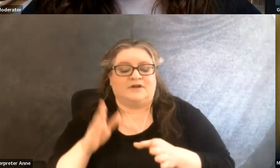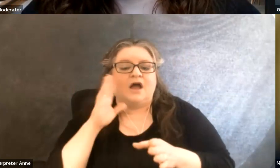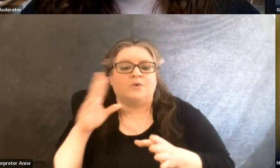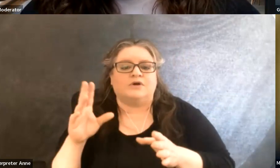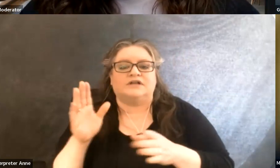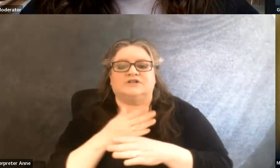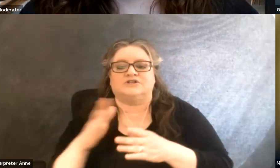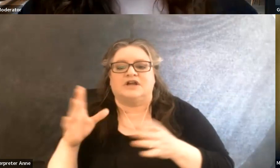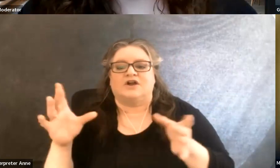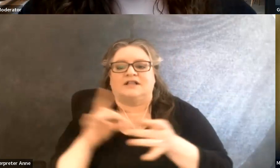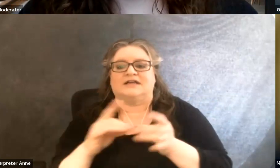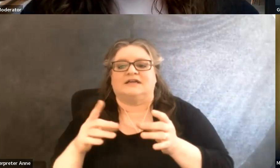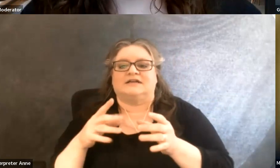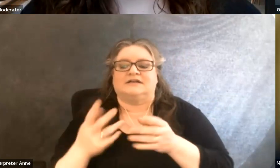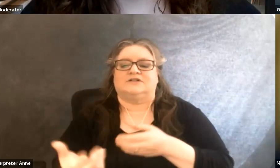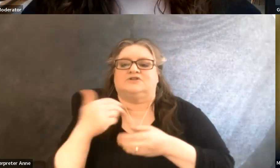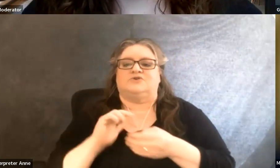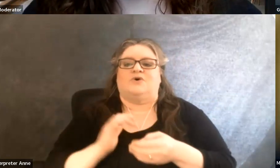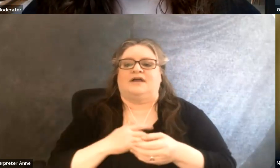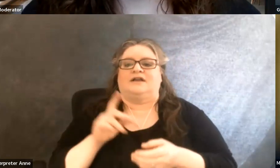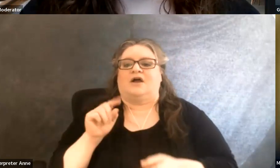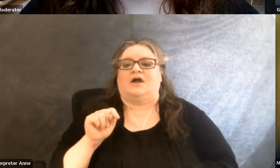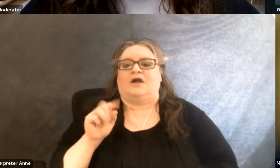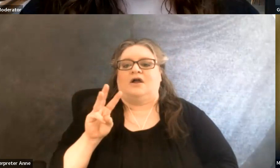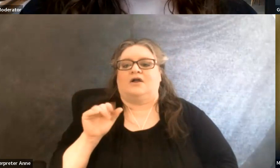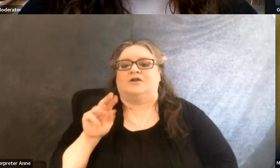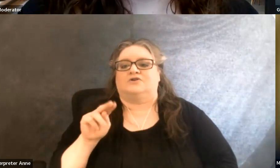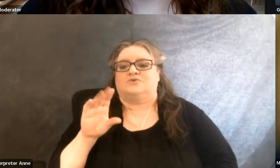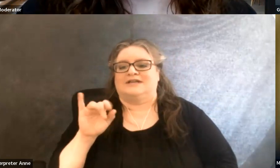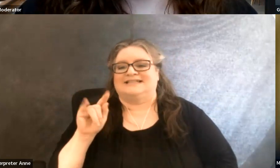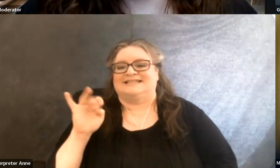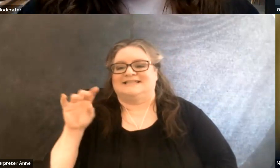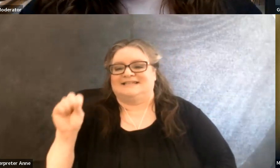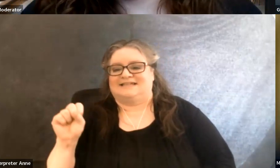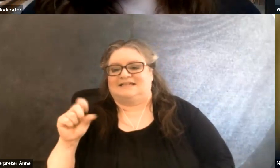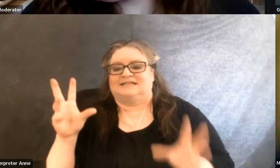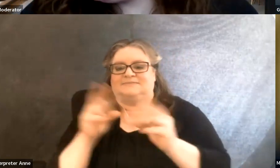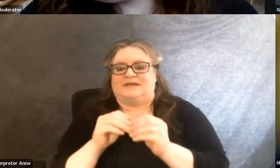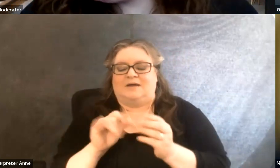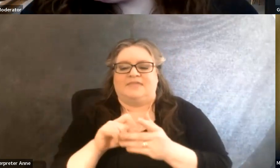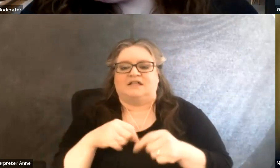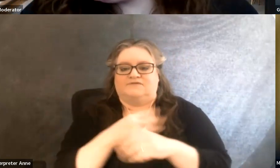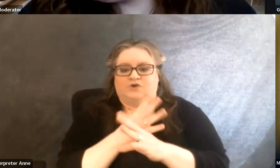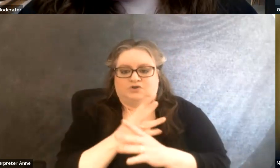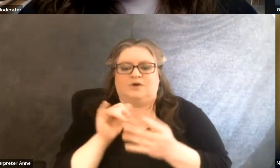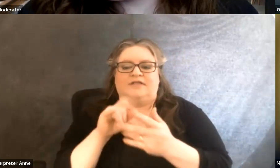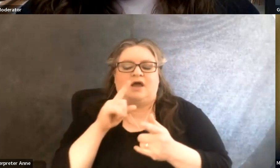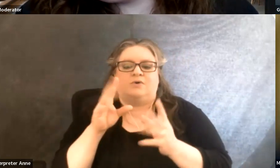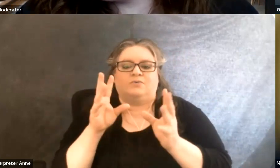to join our Accessibility Twin Cities MeetUp. That's a virtual meetup that meets every two months,